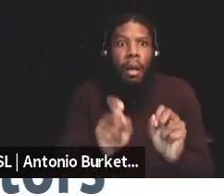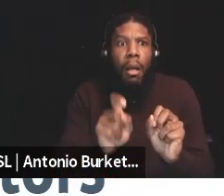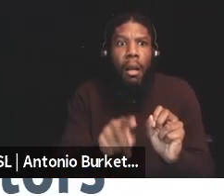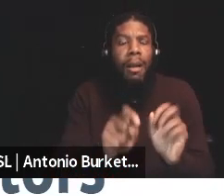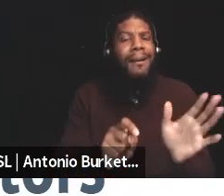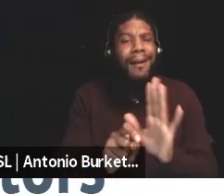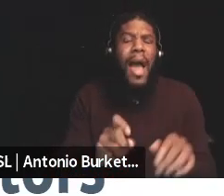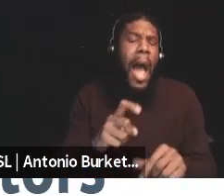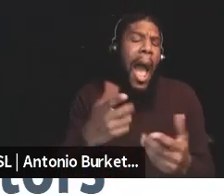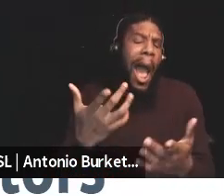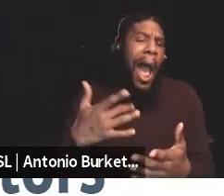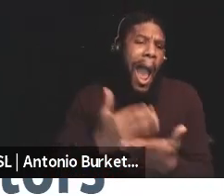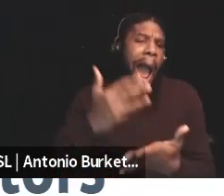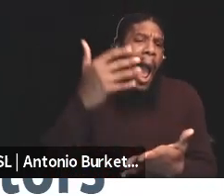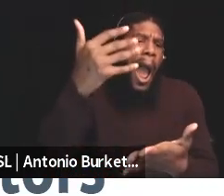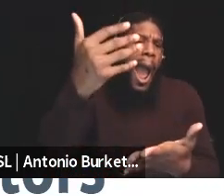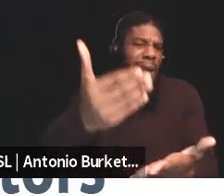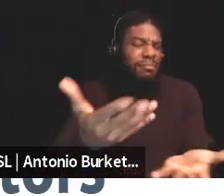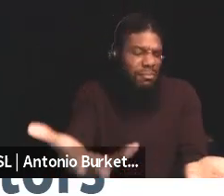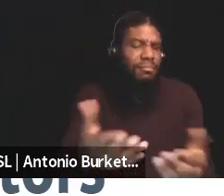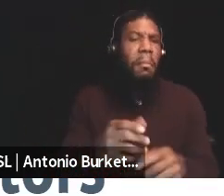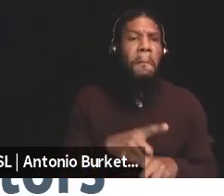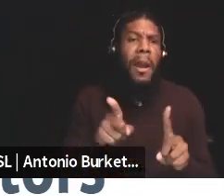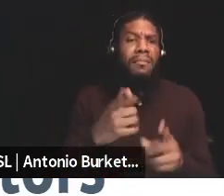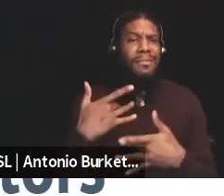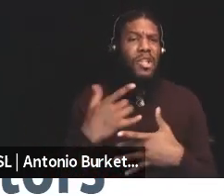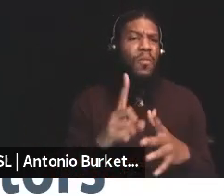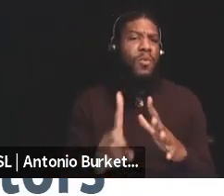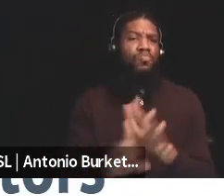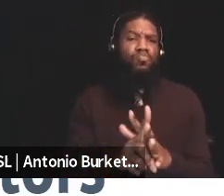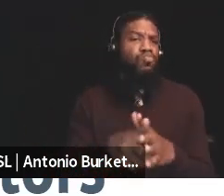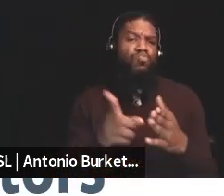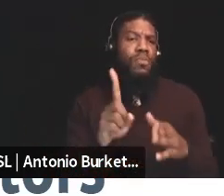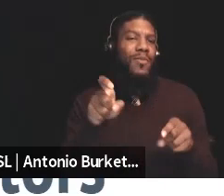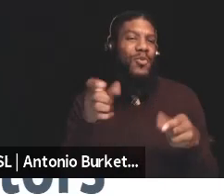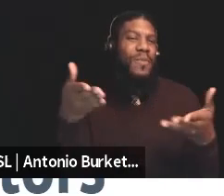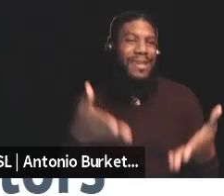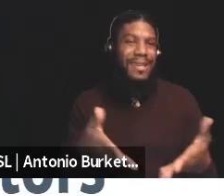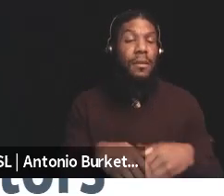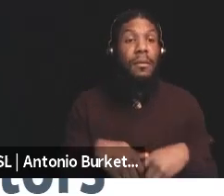are pretty good about being there when they should be. But since undergraduate students' schedules